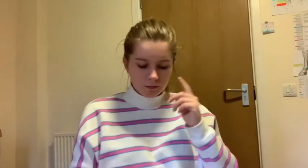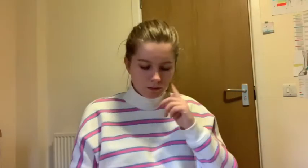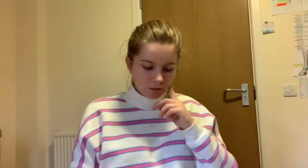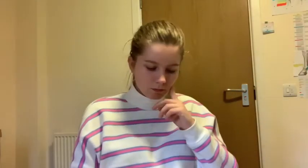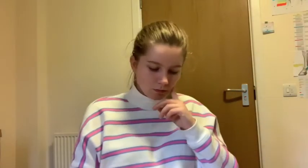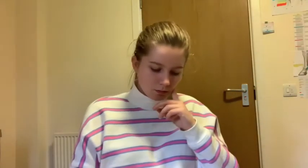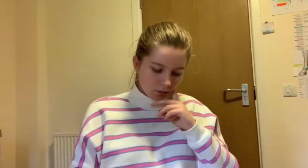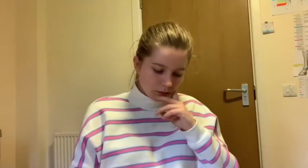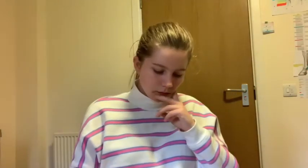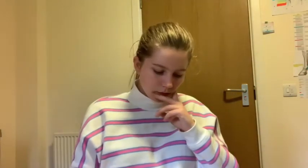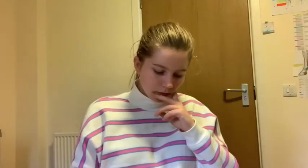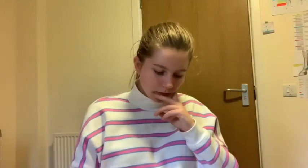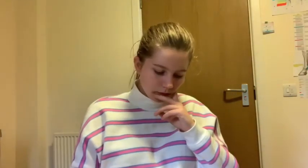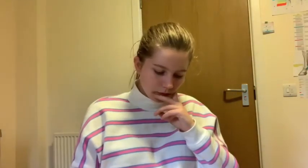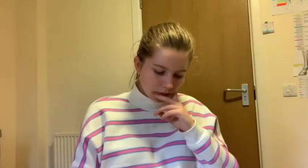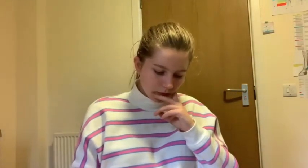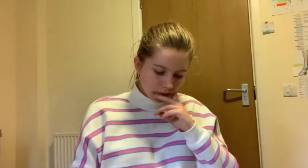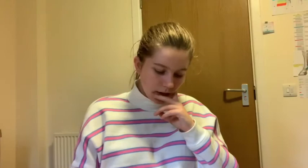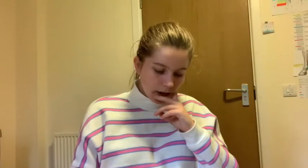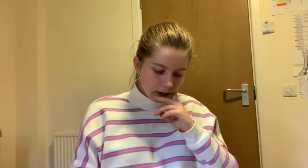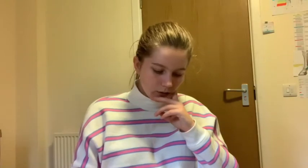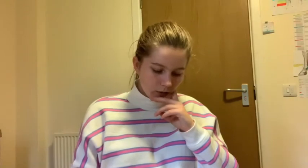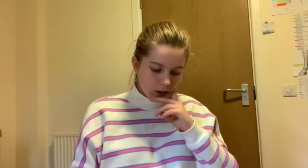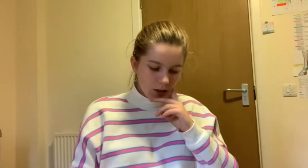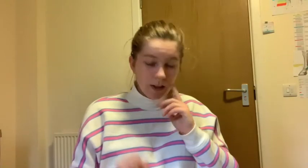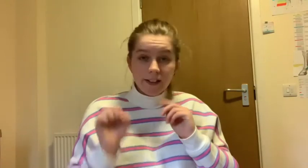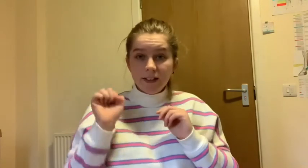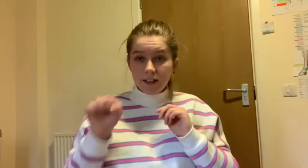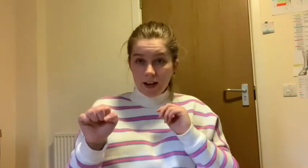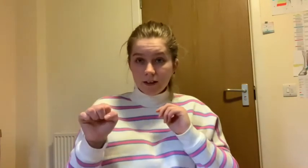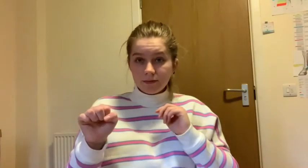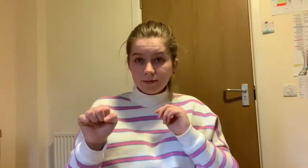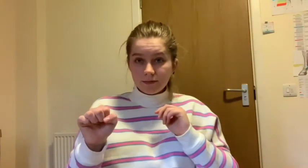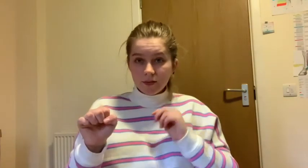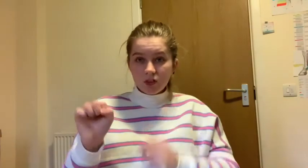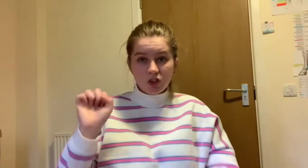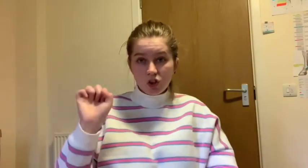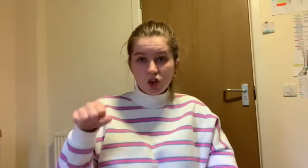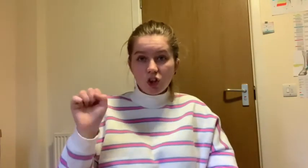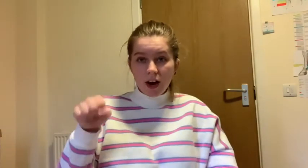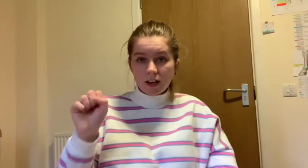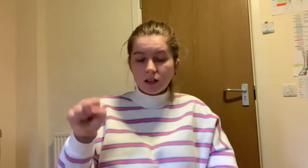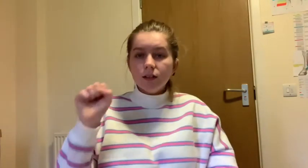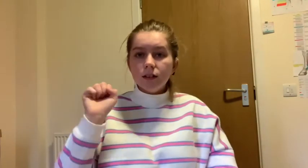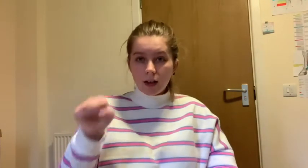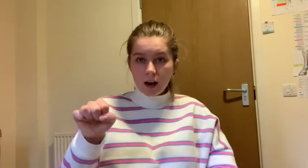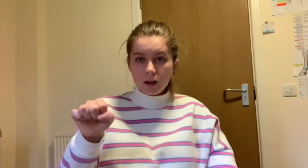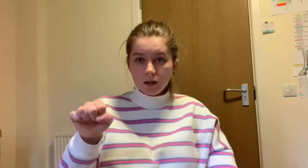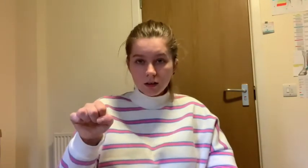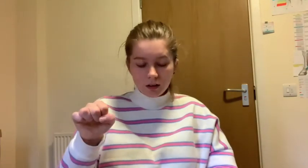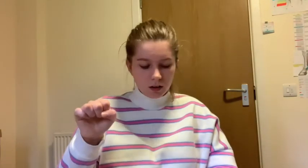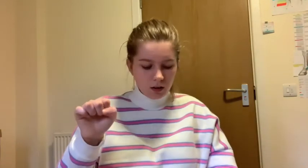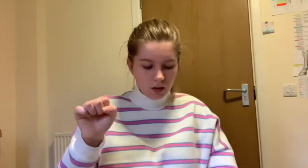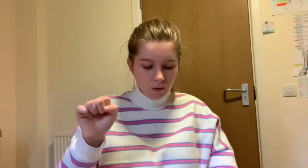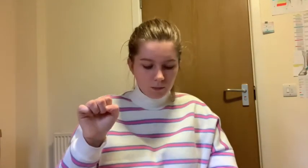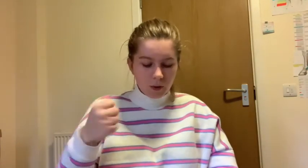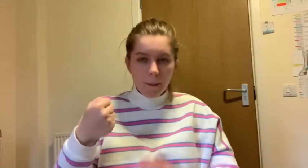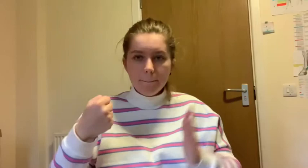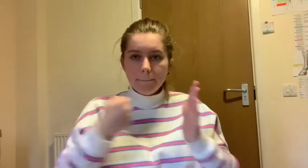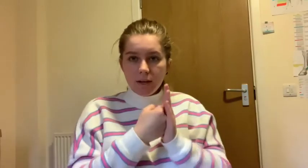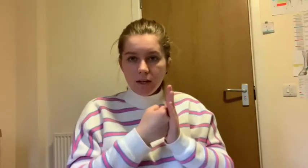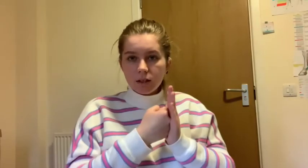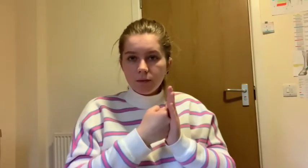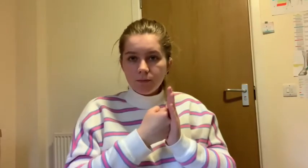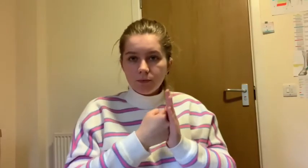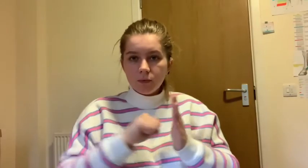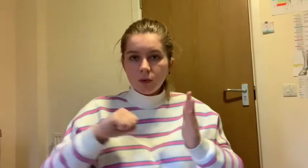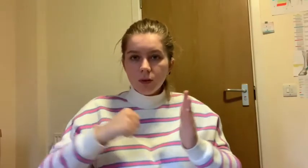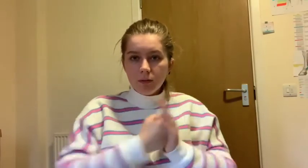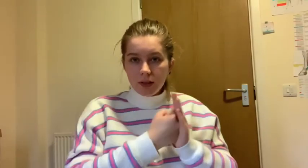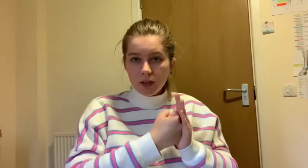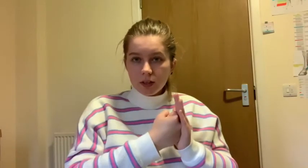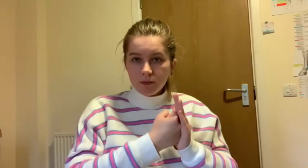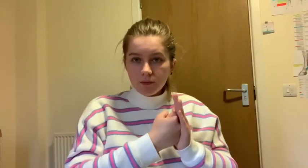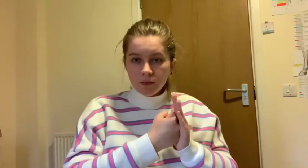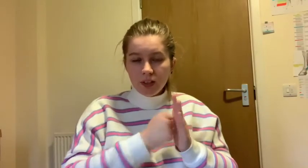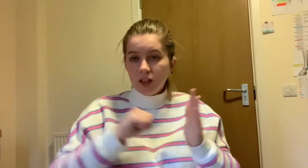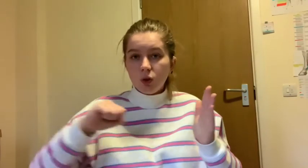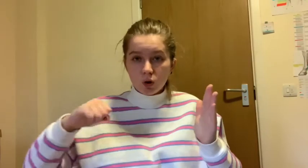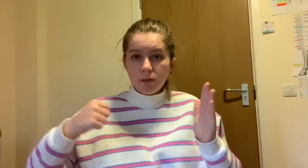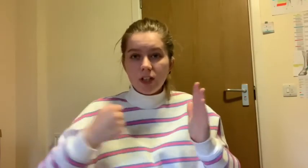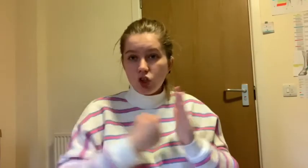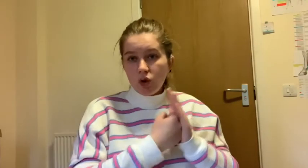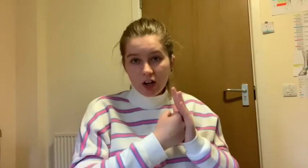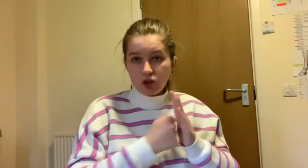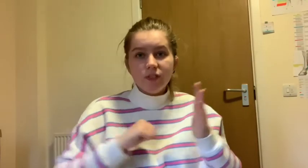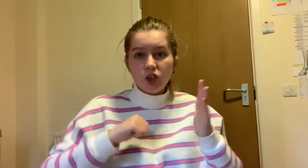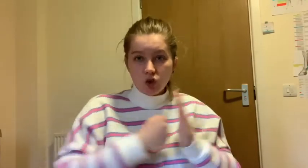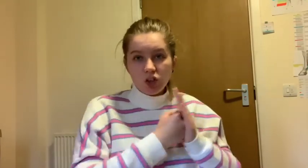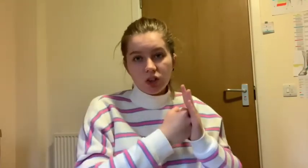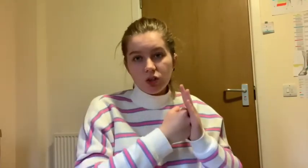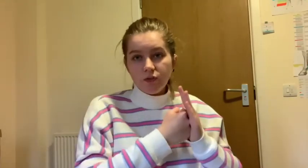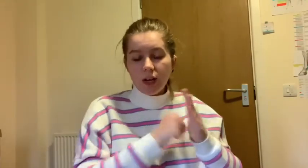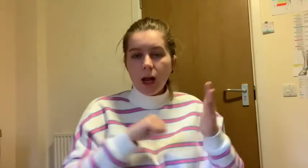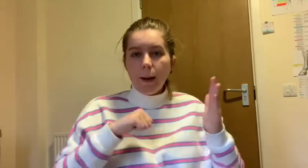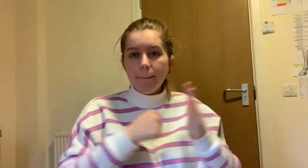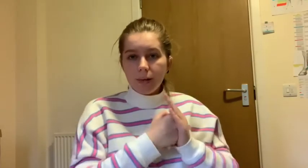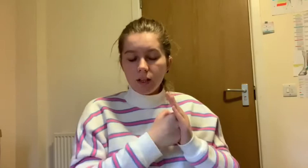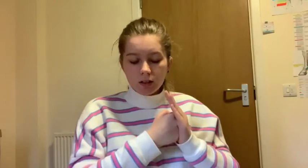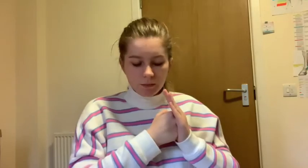"Yeah" just like nodding your head, "yeah". "Beat" x2 its the same as crashing into something "Beat".